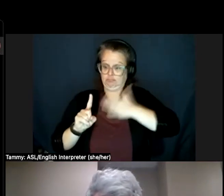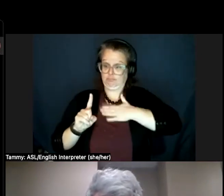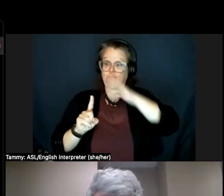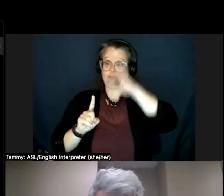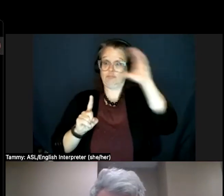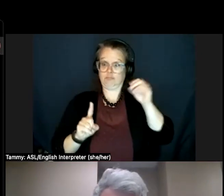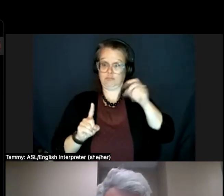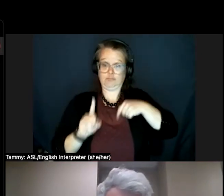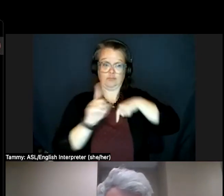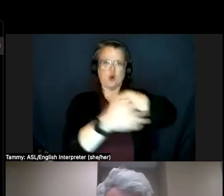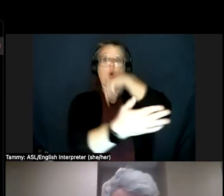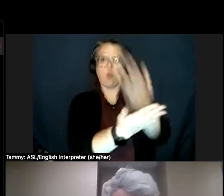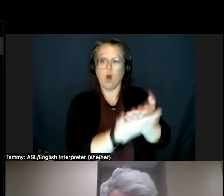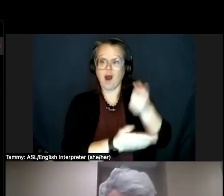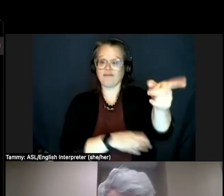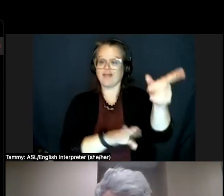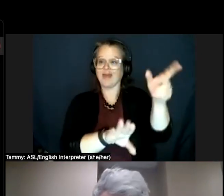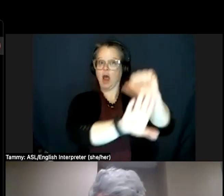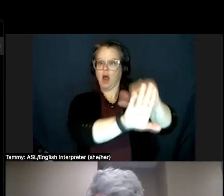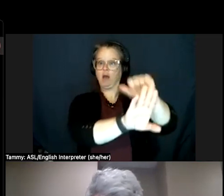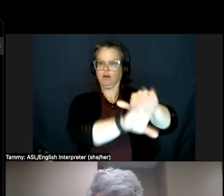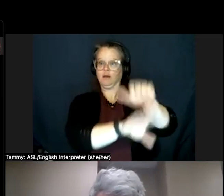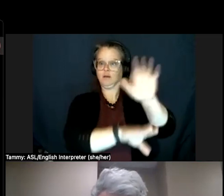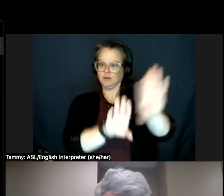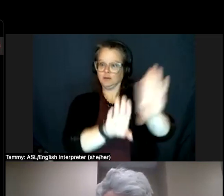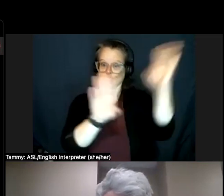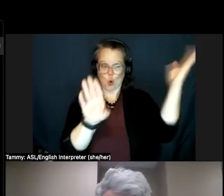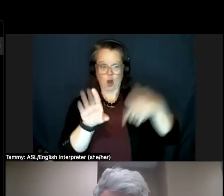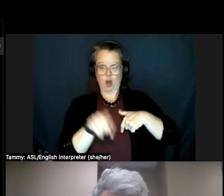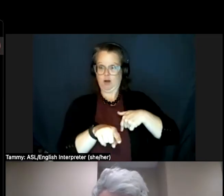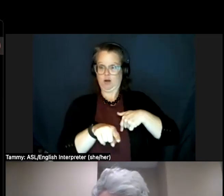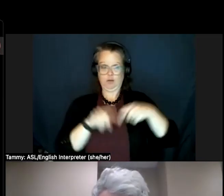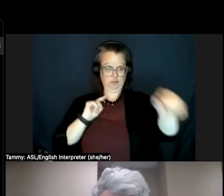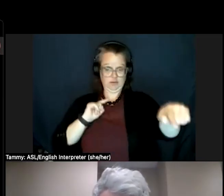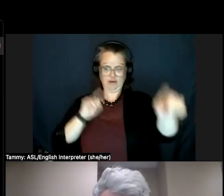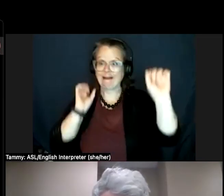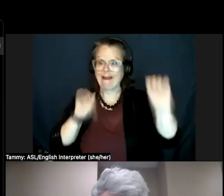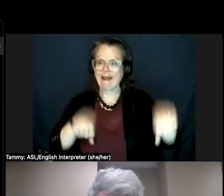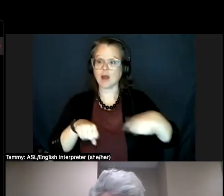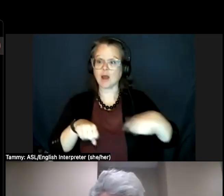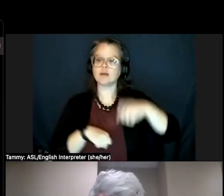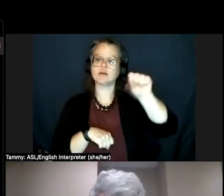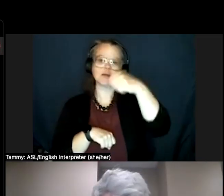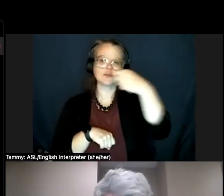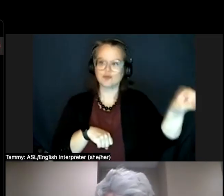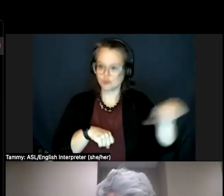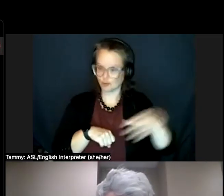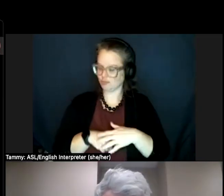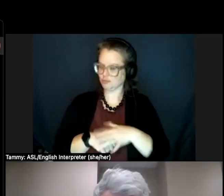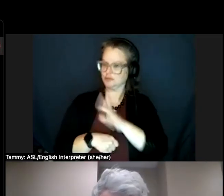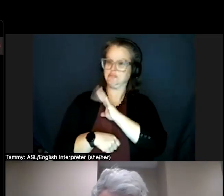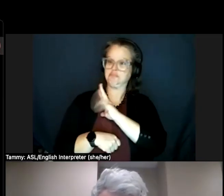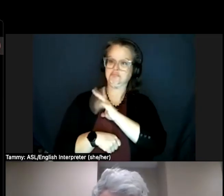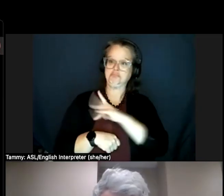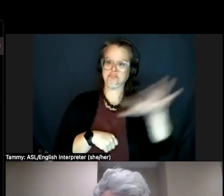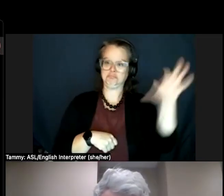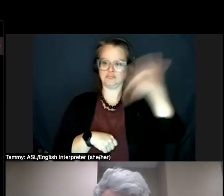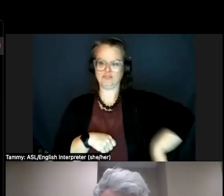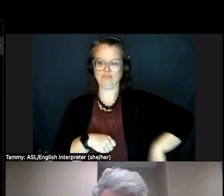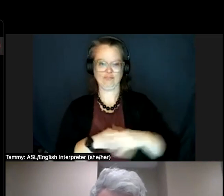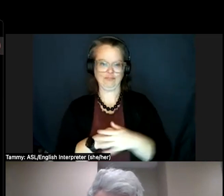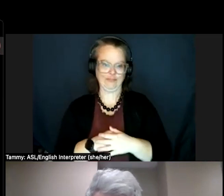arrangement. Business-to-consumer was a novelty even as recent as 10 years ago. Of course,